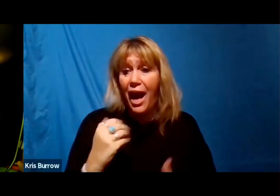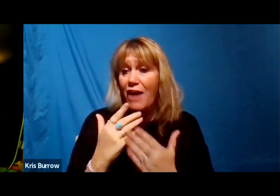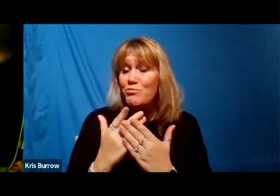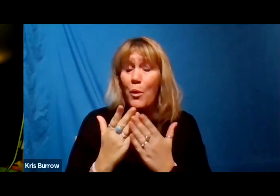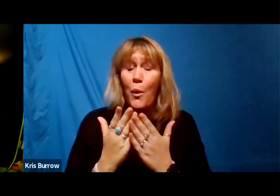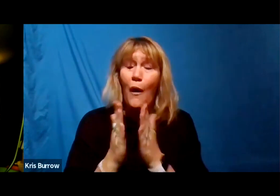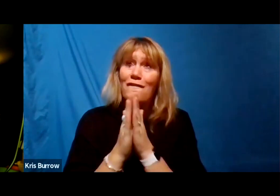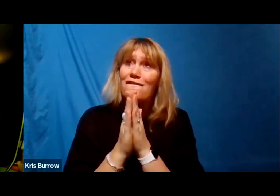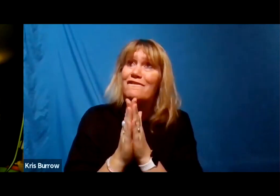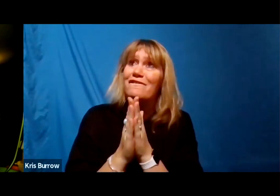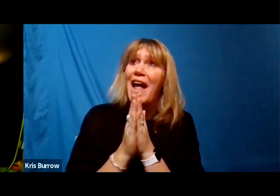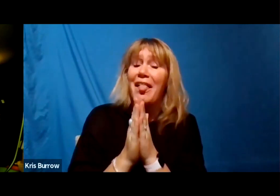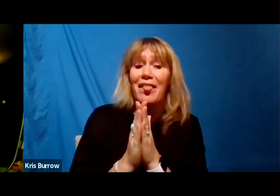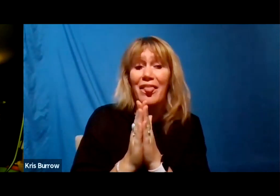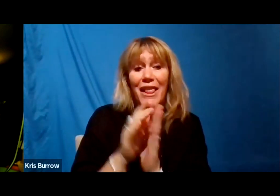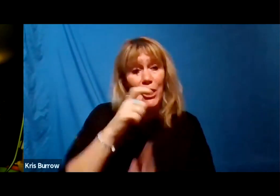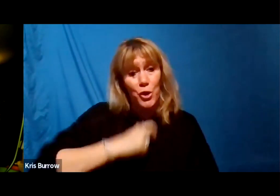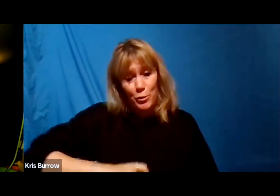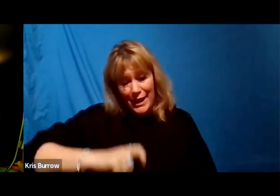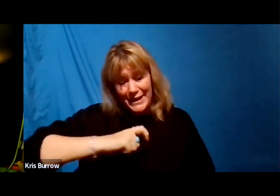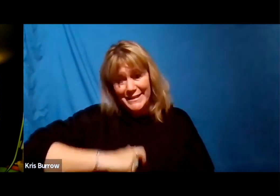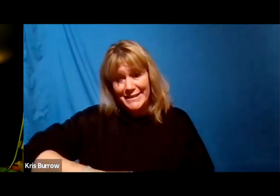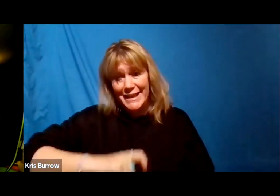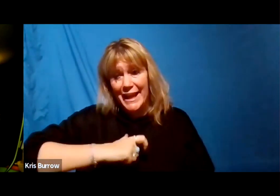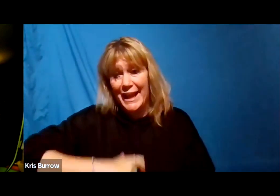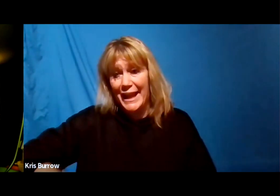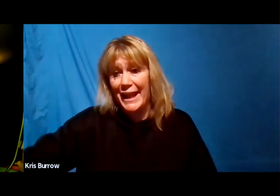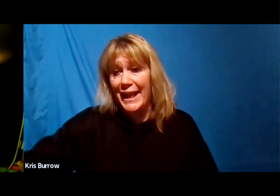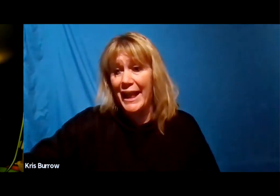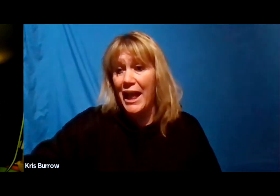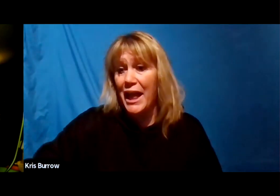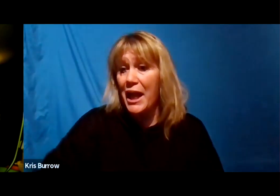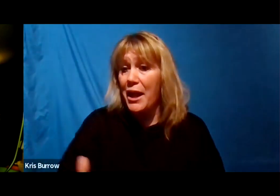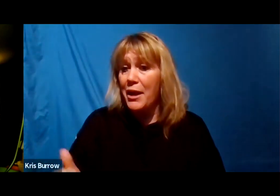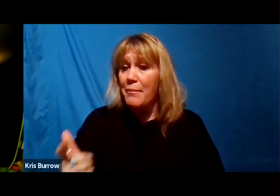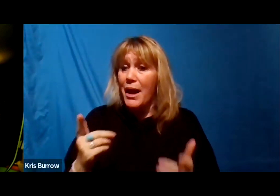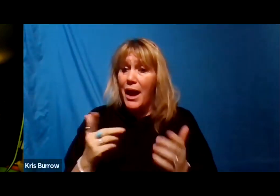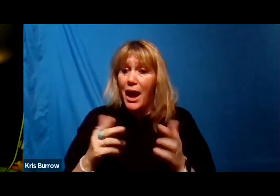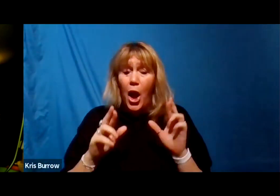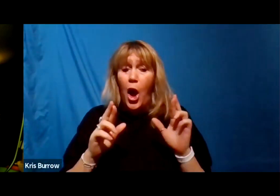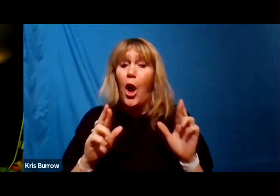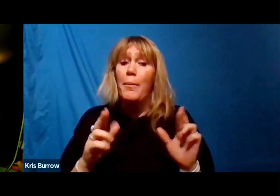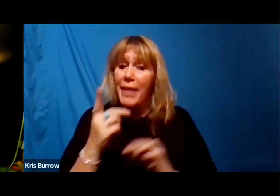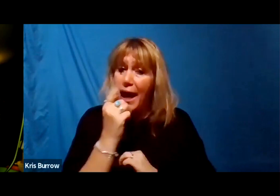it is a world exclusive. And I don't